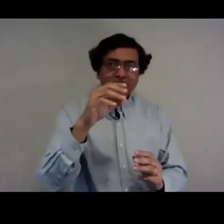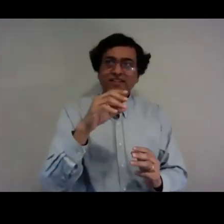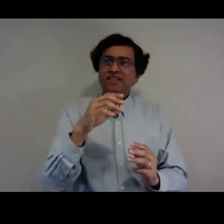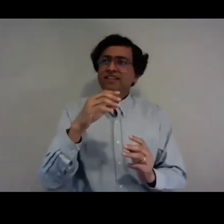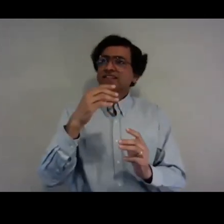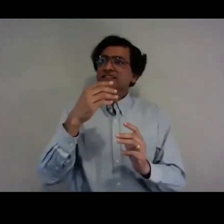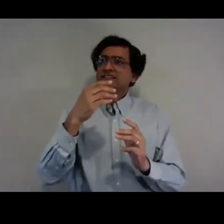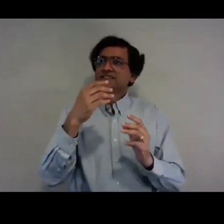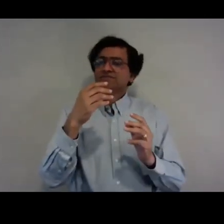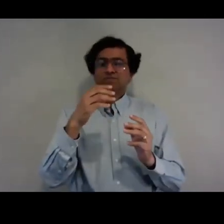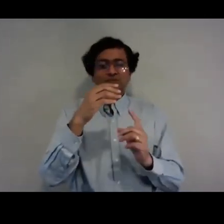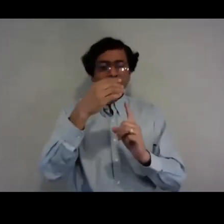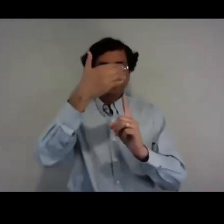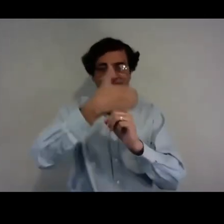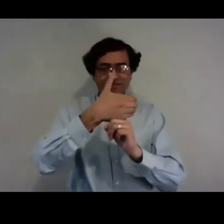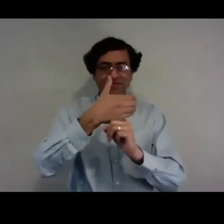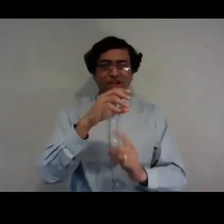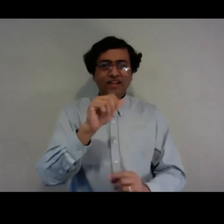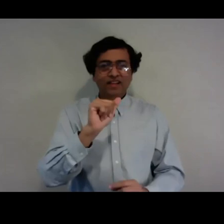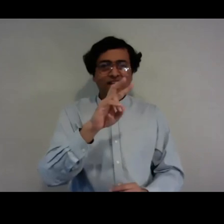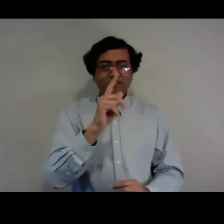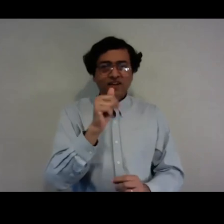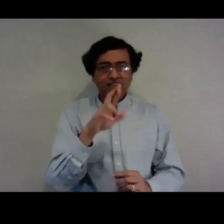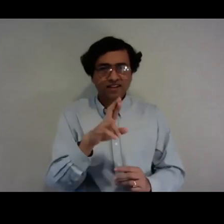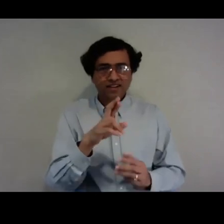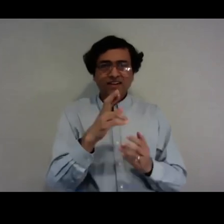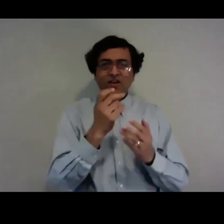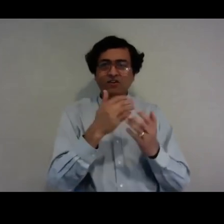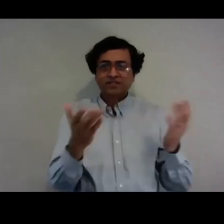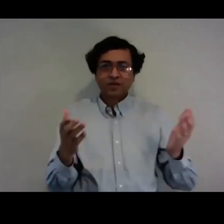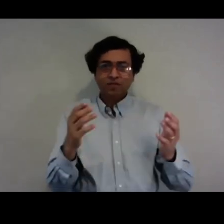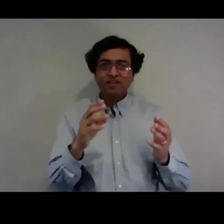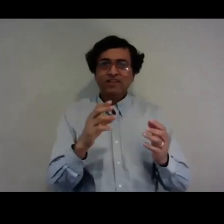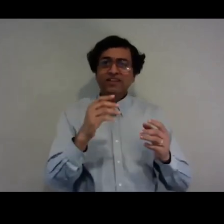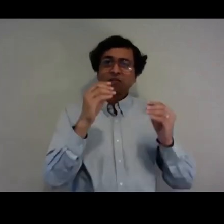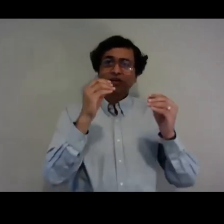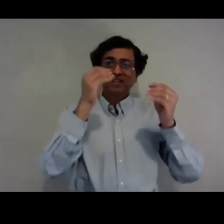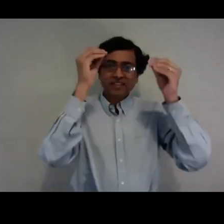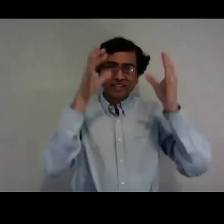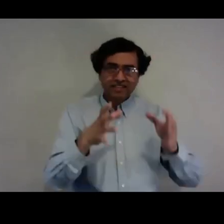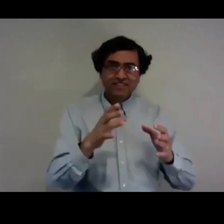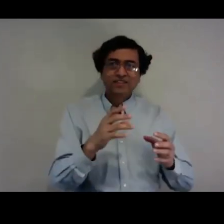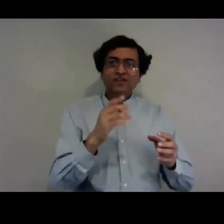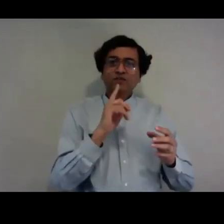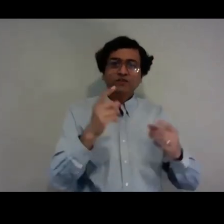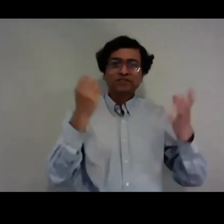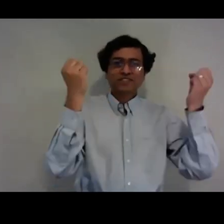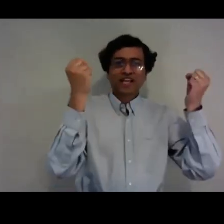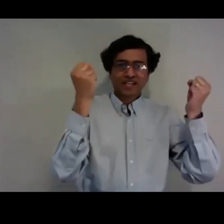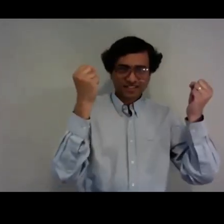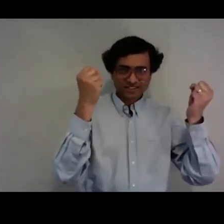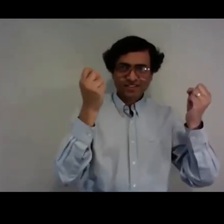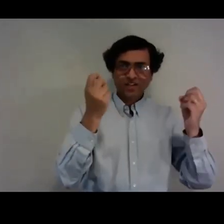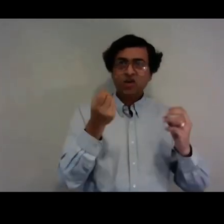hope to have all of that coming in through one channel.